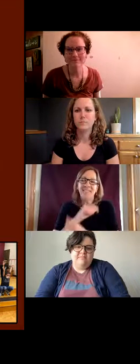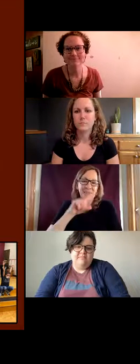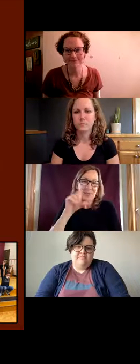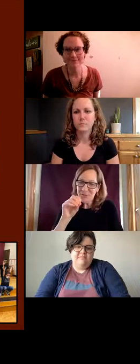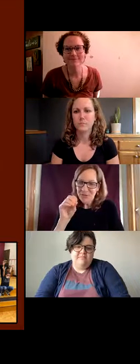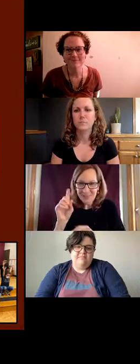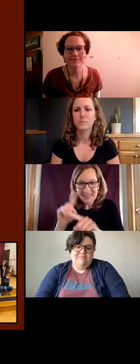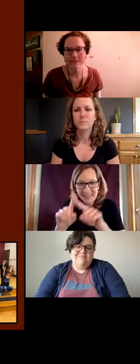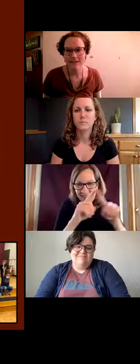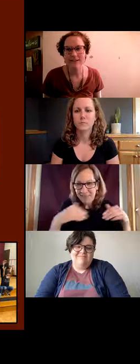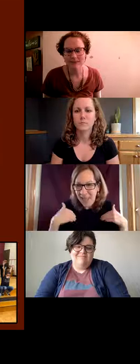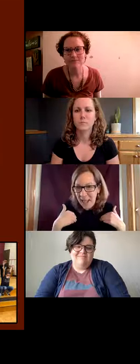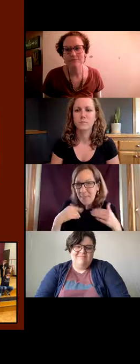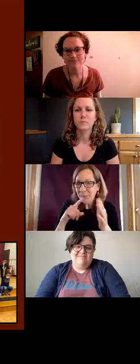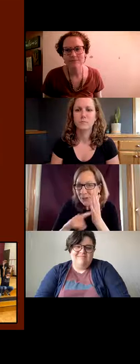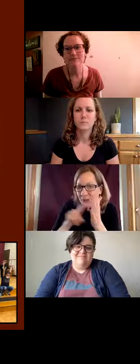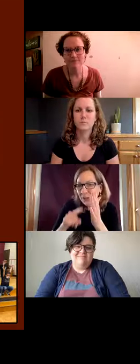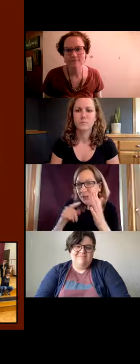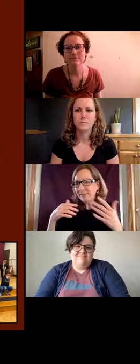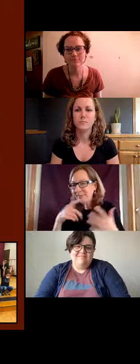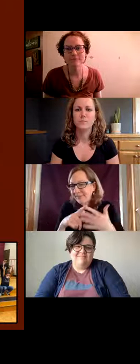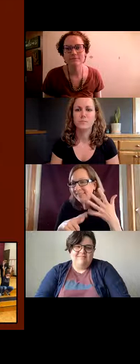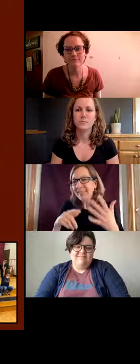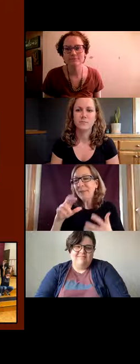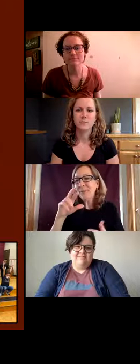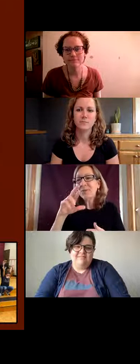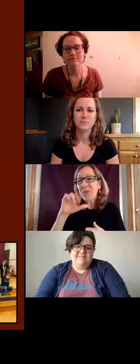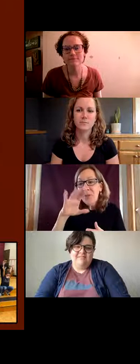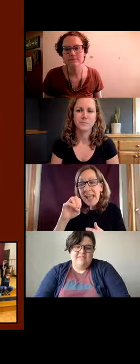and the zoo. We love the zoo as well. Researching those animals.